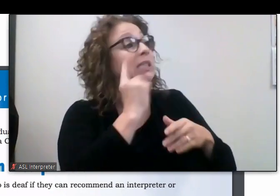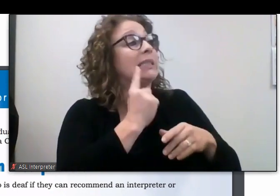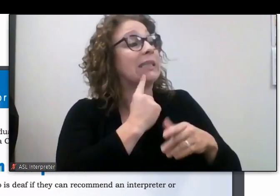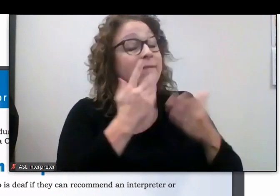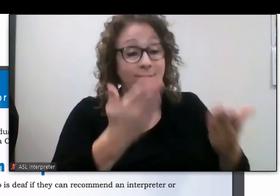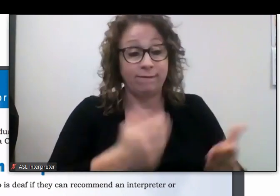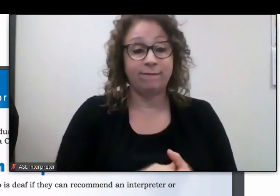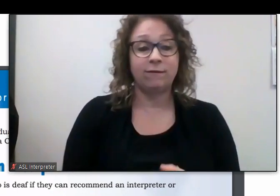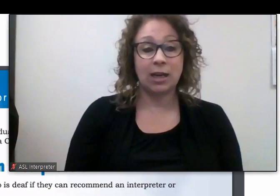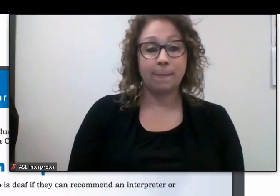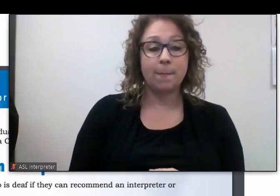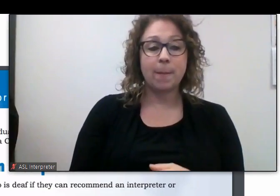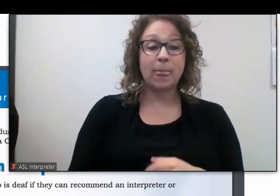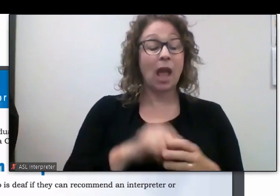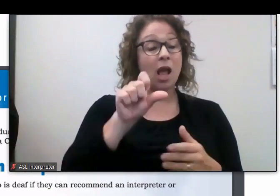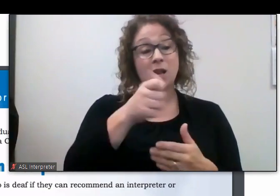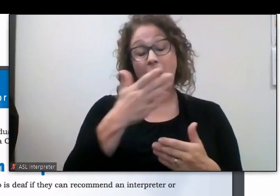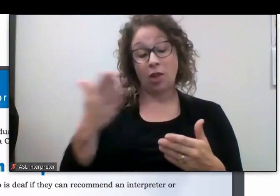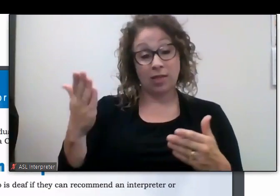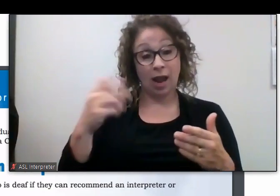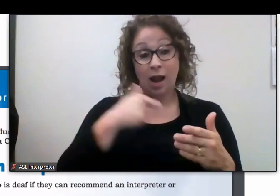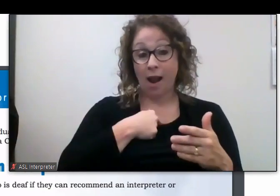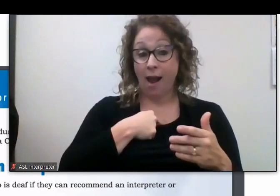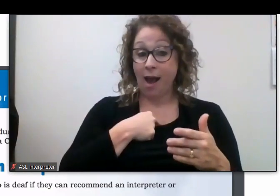And another thing which I pointed out earlier,